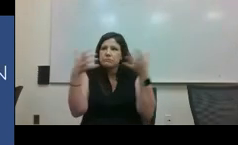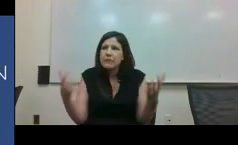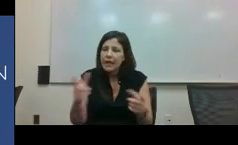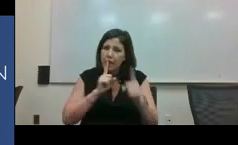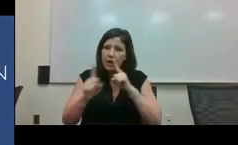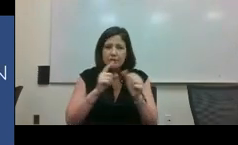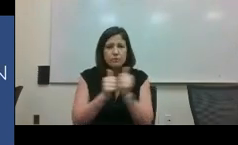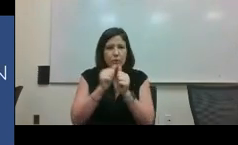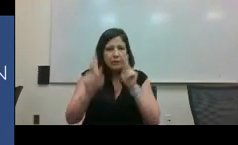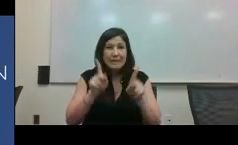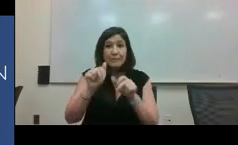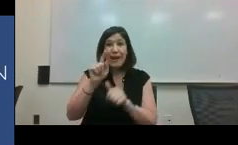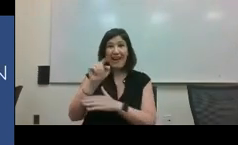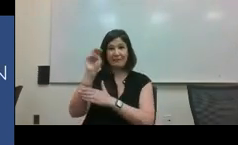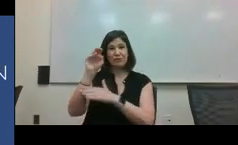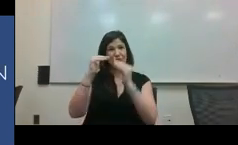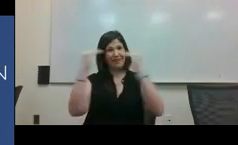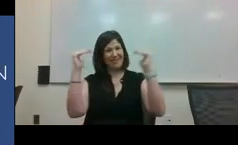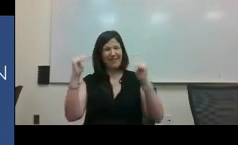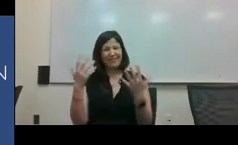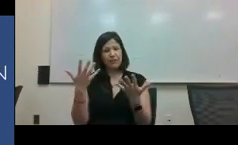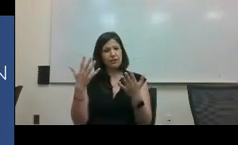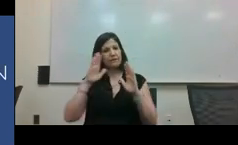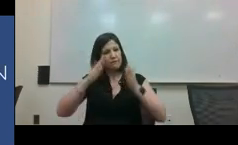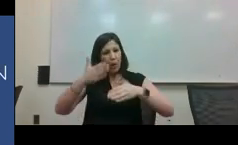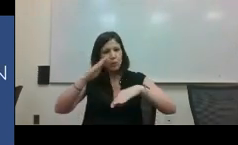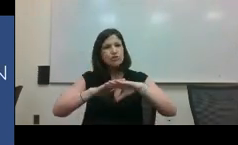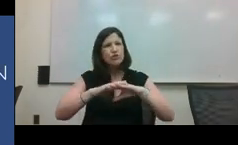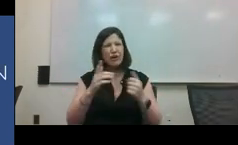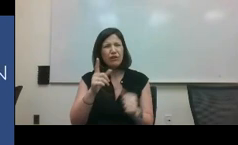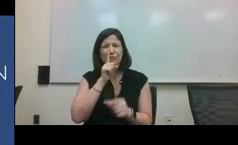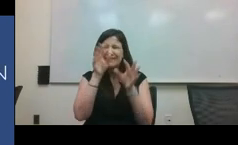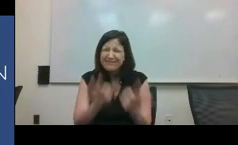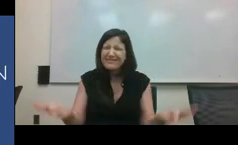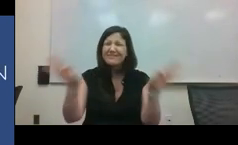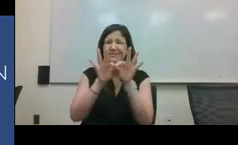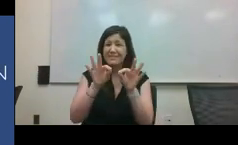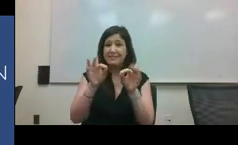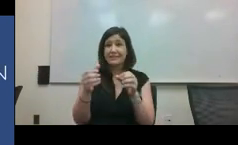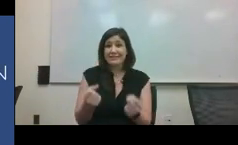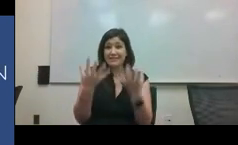I think with people the ministry around just the the real importance of sign language first,